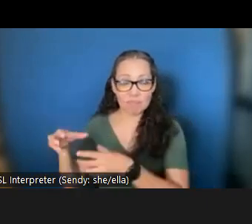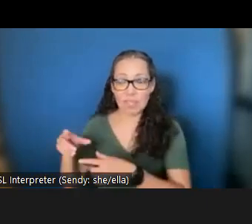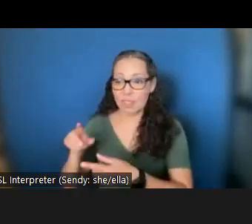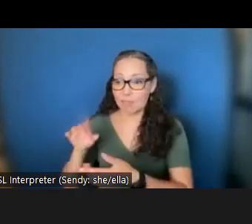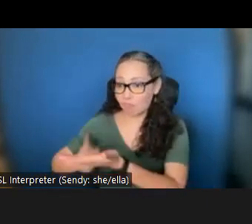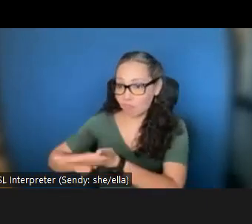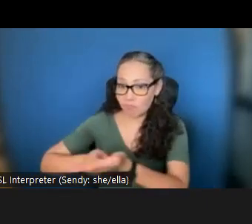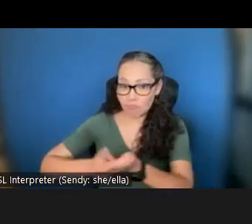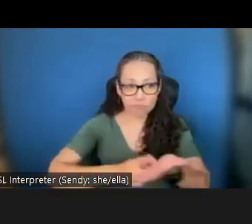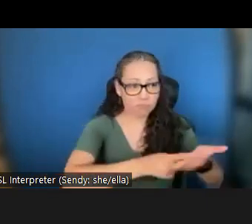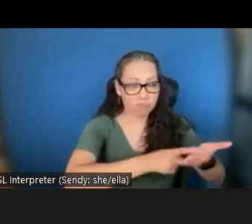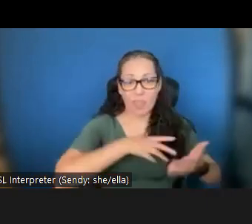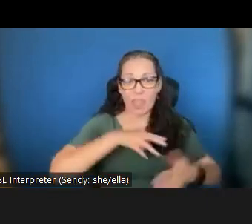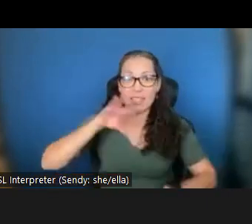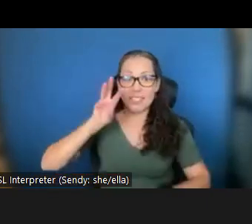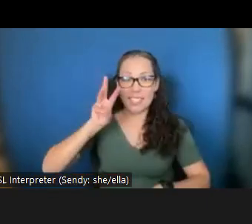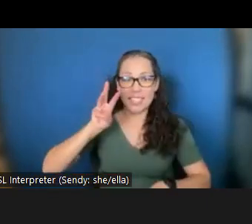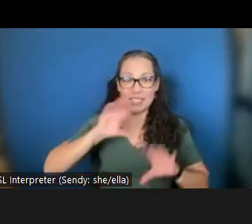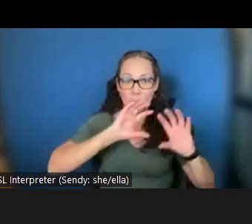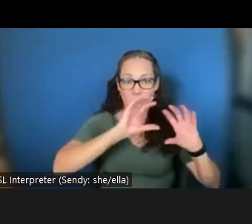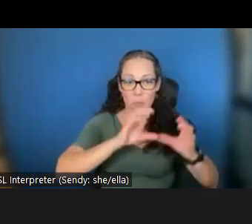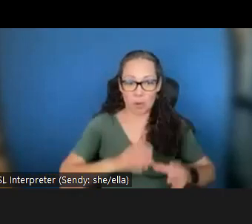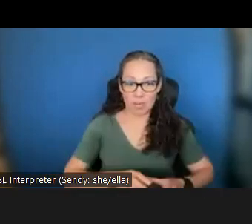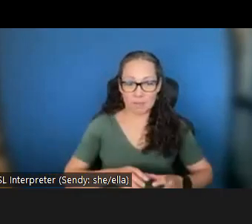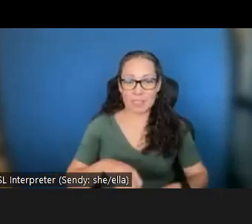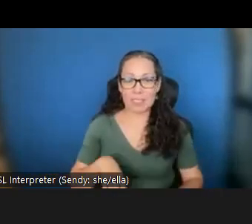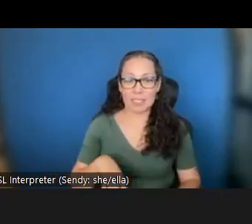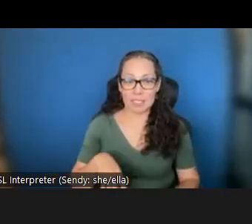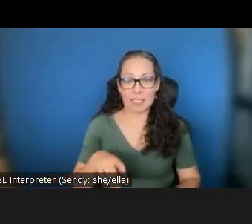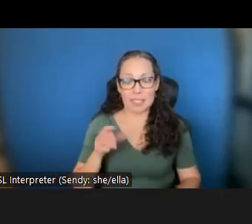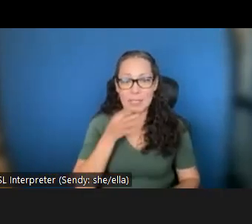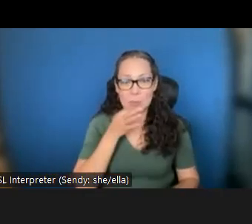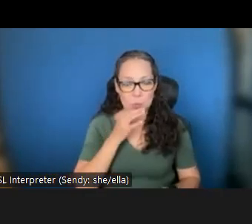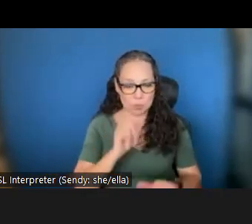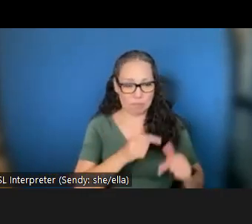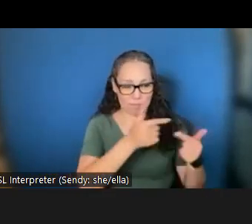six components of the adrc business plan which U manat will talk about in a moment um and before